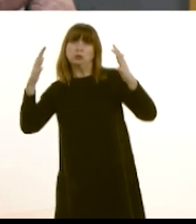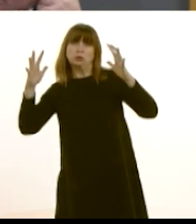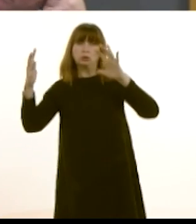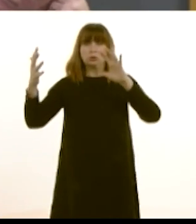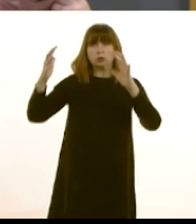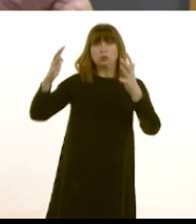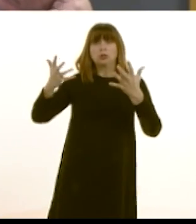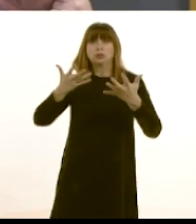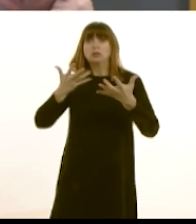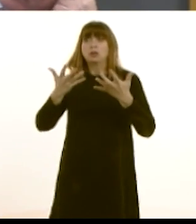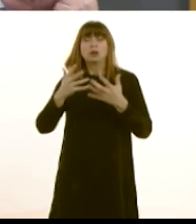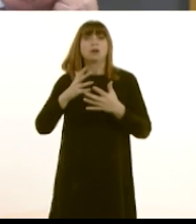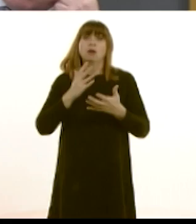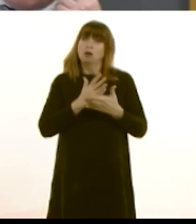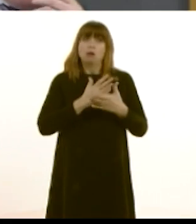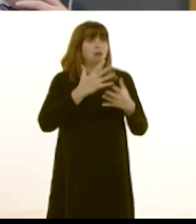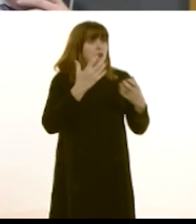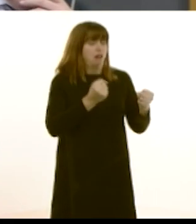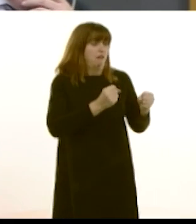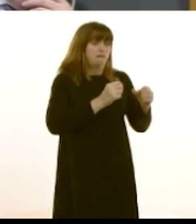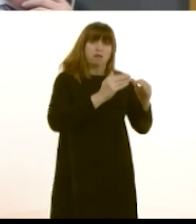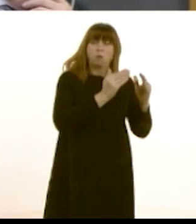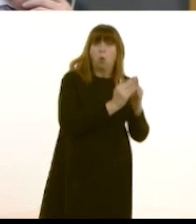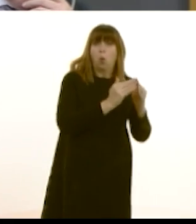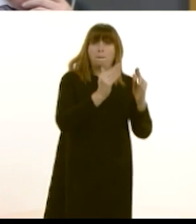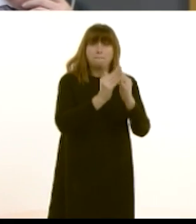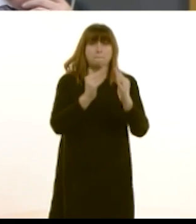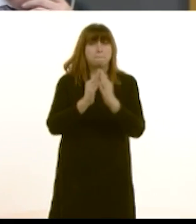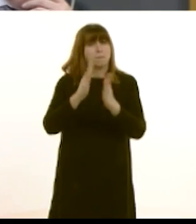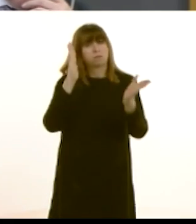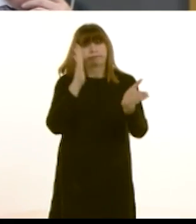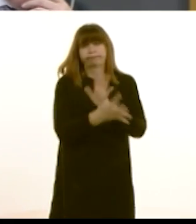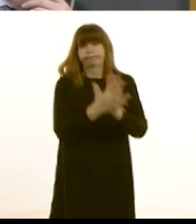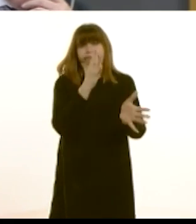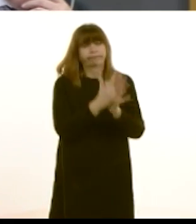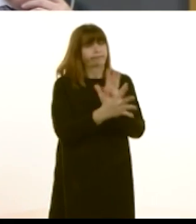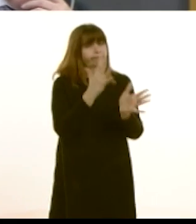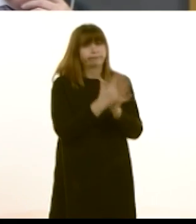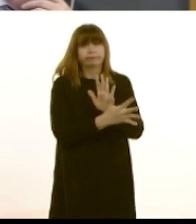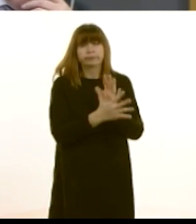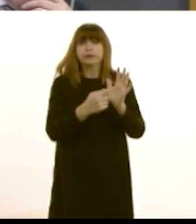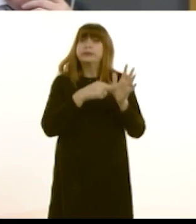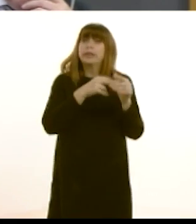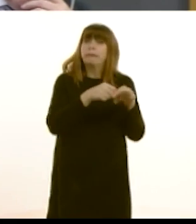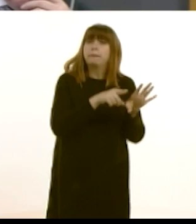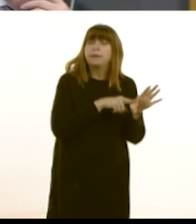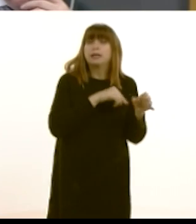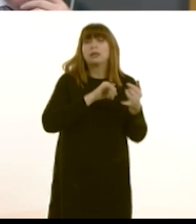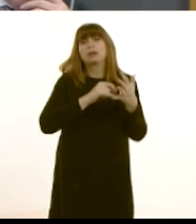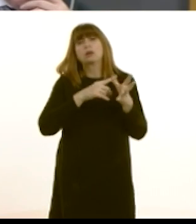individual homesó. Rather than wide areas, I know that many individual homes have been affected in places such as Tenby, Saundersfoot and so on.